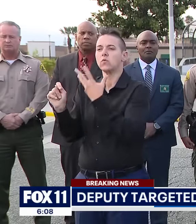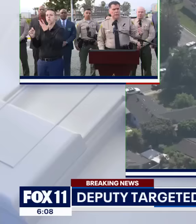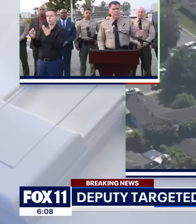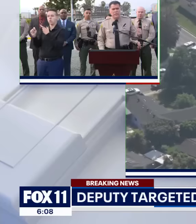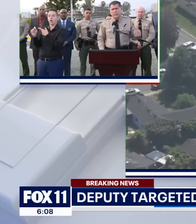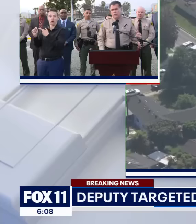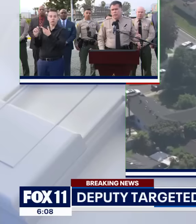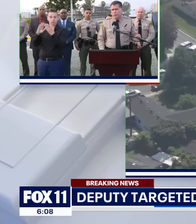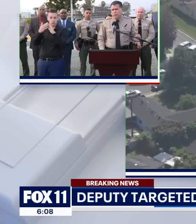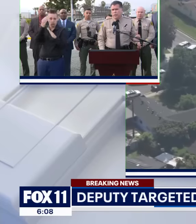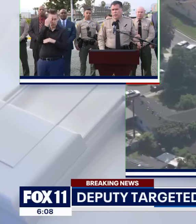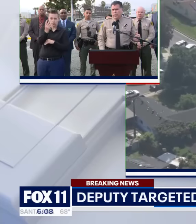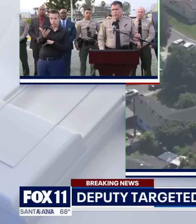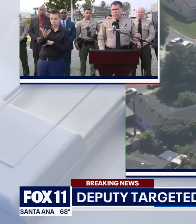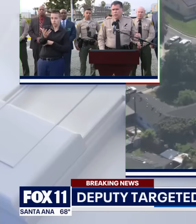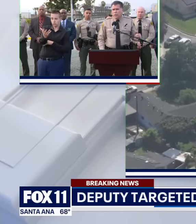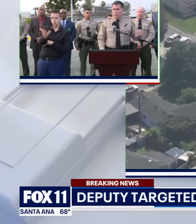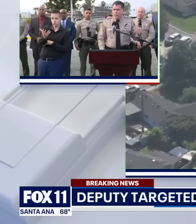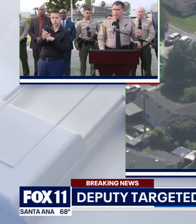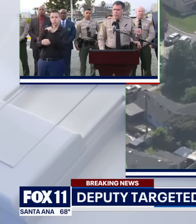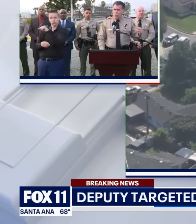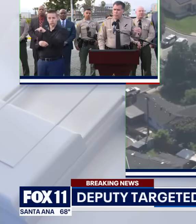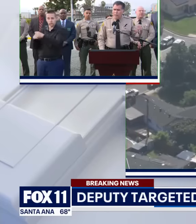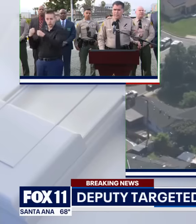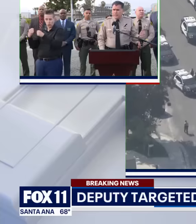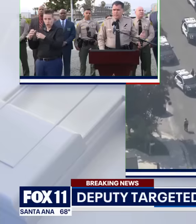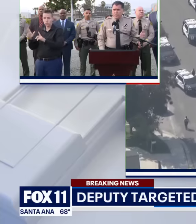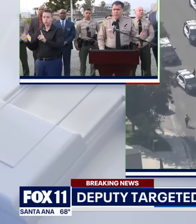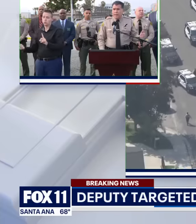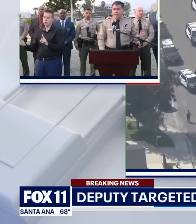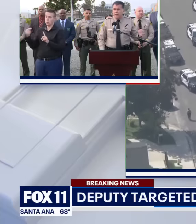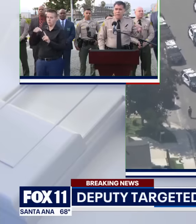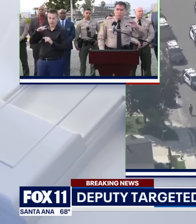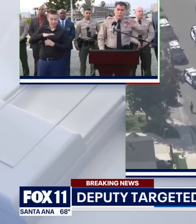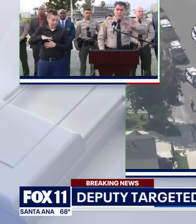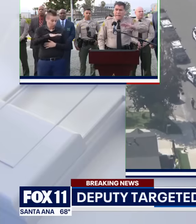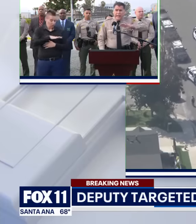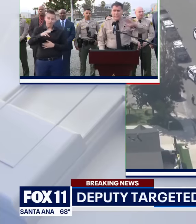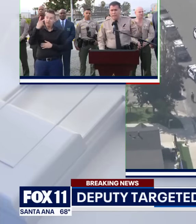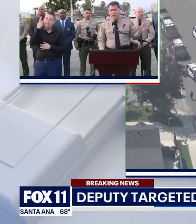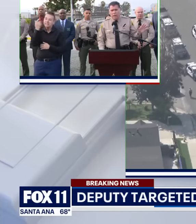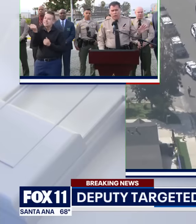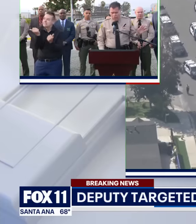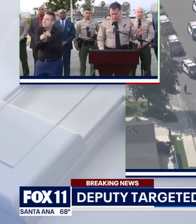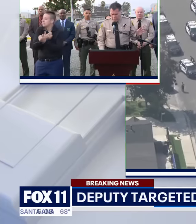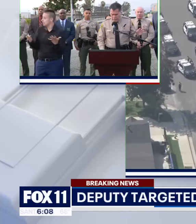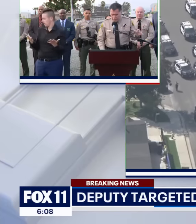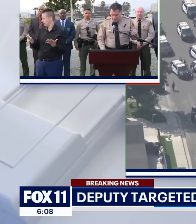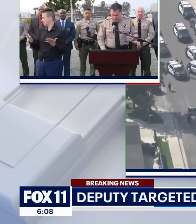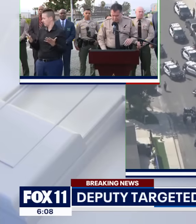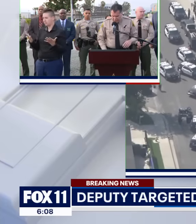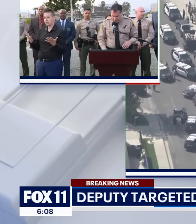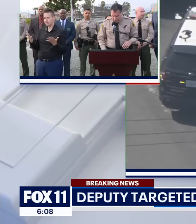underline, may not be involved another witness, there may be